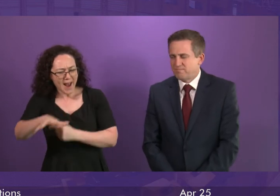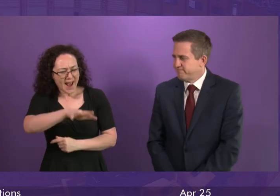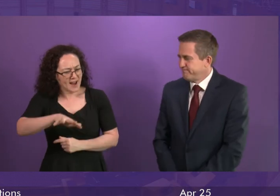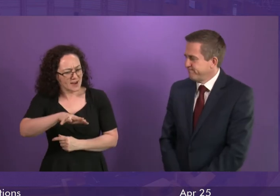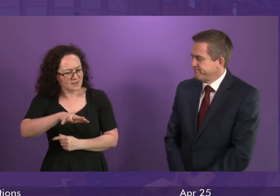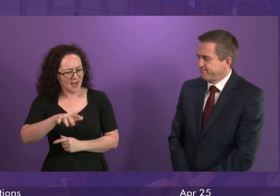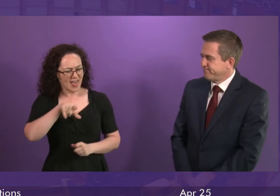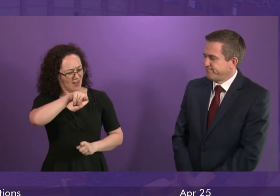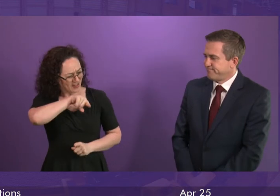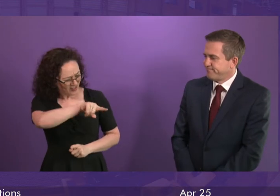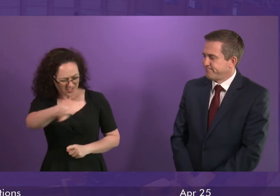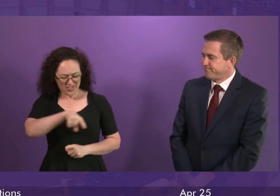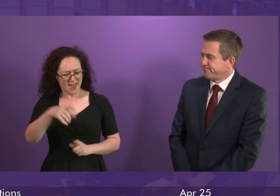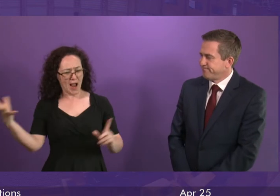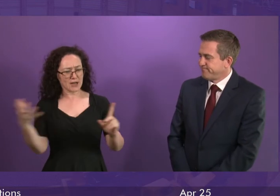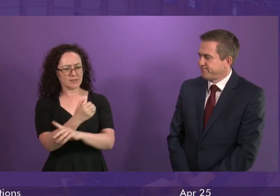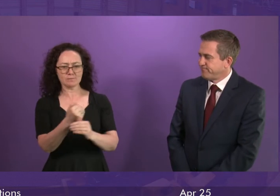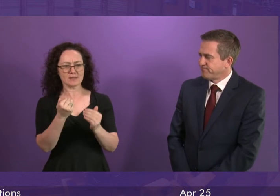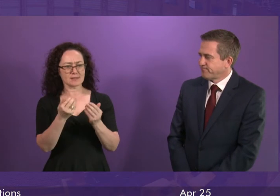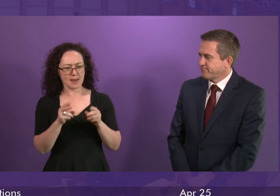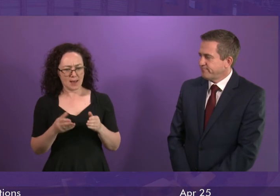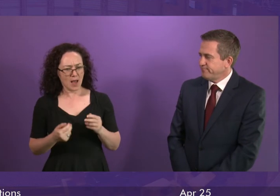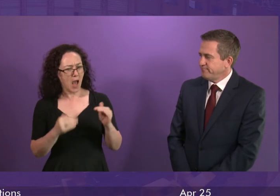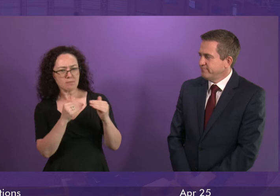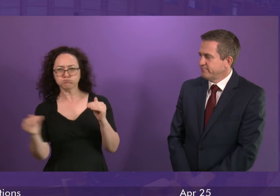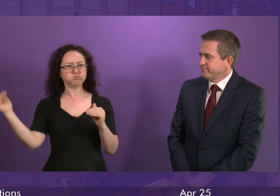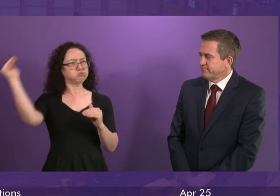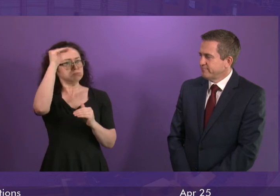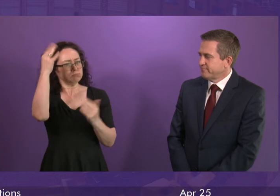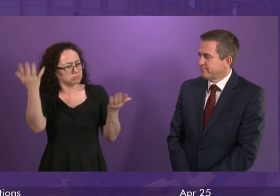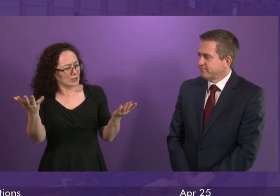points since a decade ago. On the day that school pupils across the country start sitting